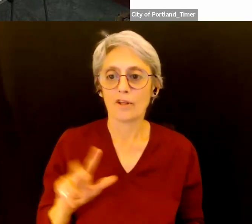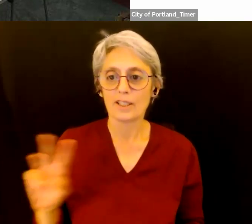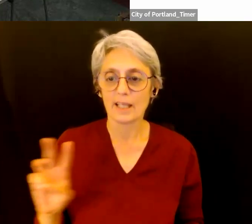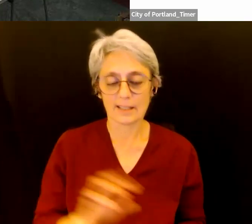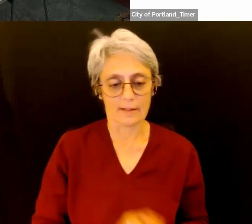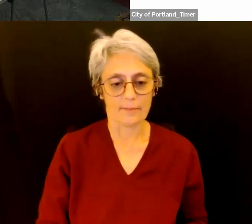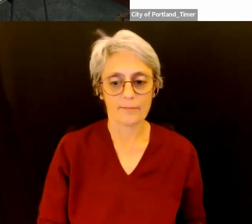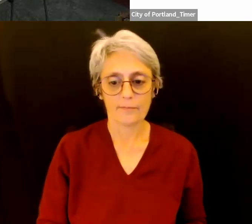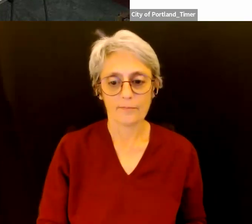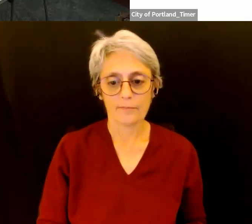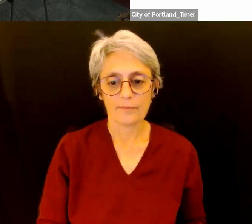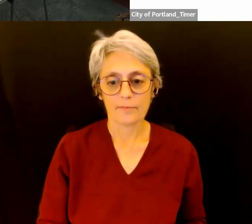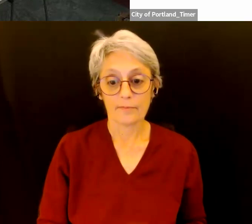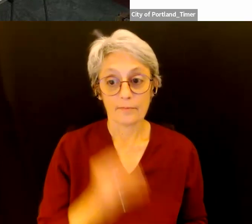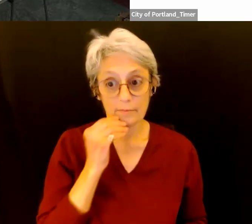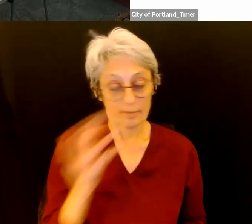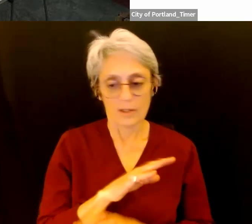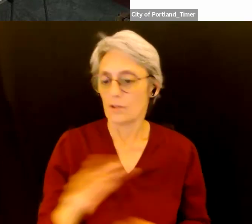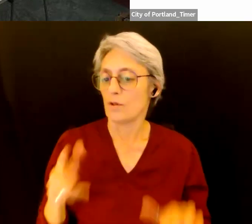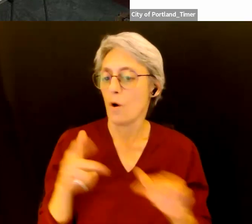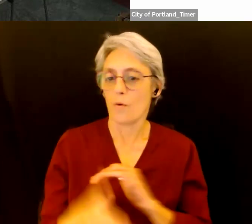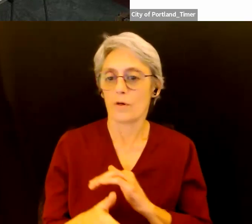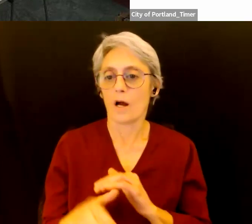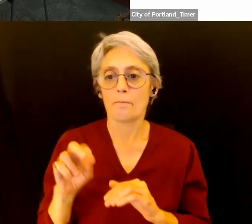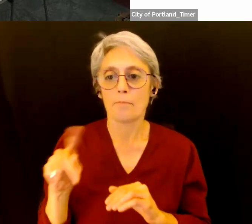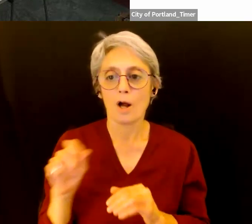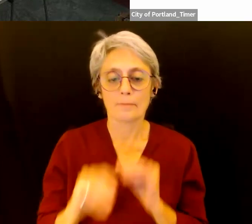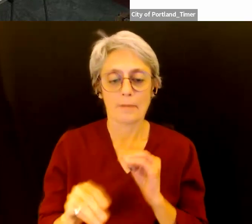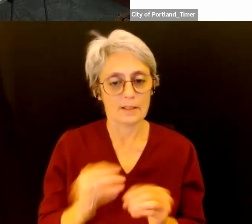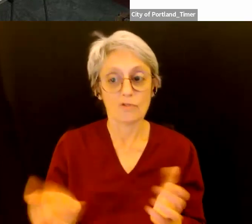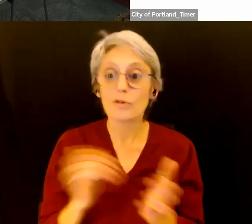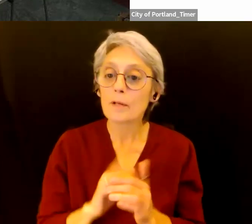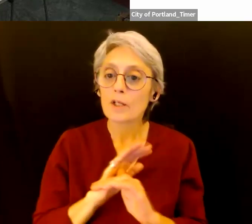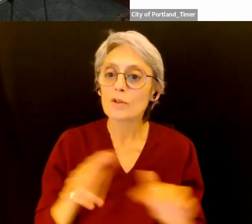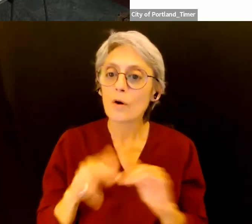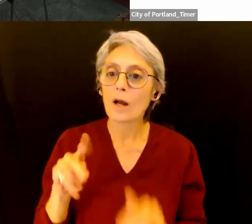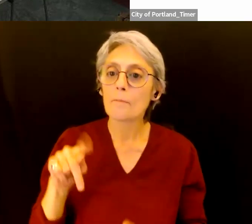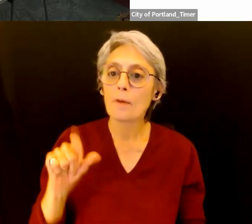I'm here to tell you don't cut parks maintenance. I'm going to repeat that. Don't cut parks maintenance.